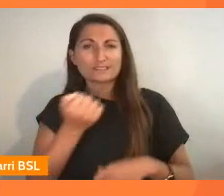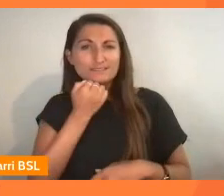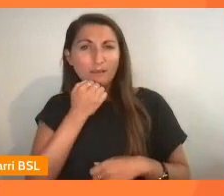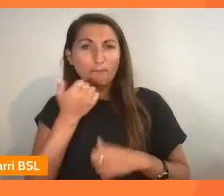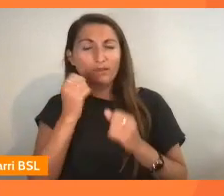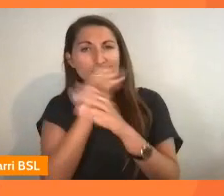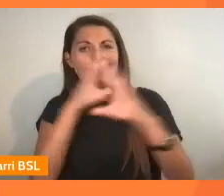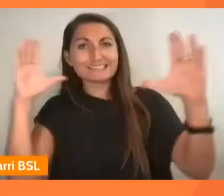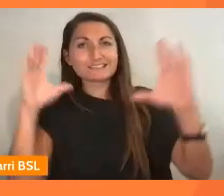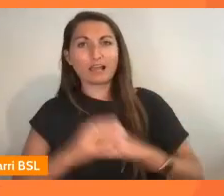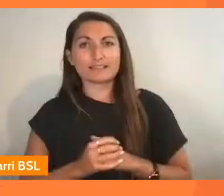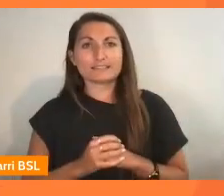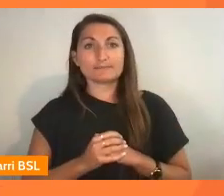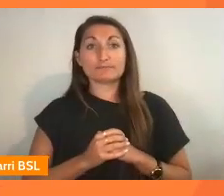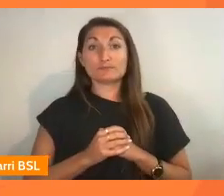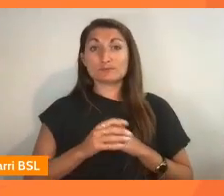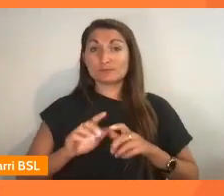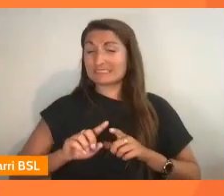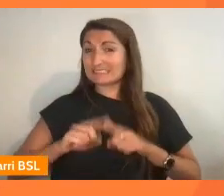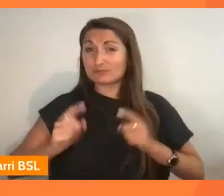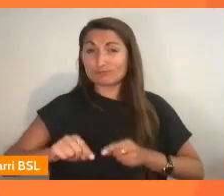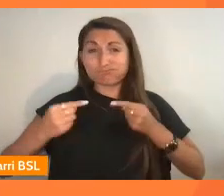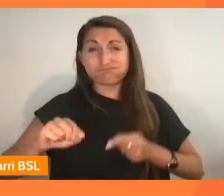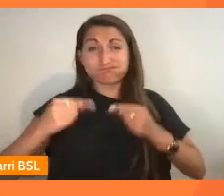Amongst all of the challenges on the project, and there were many of those